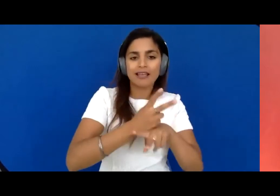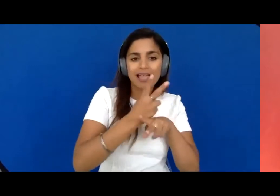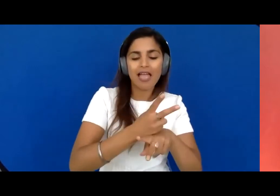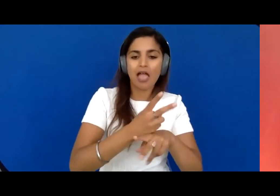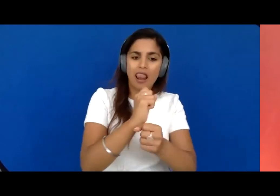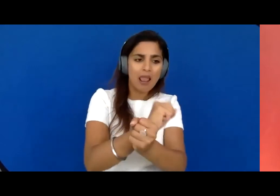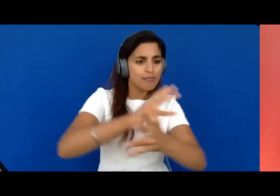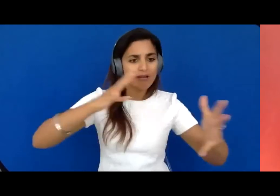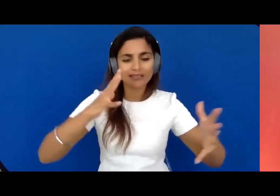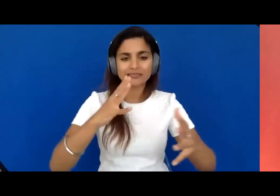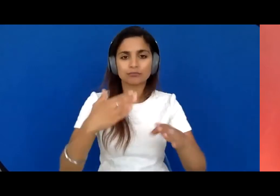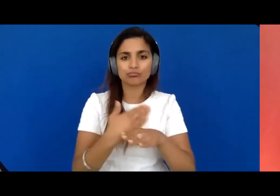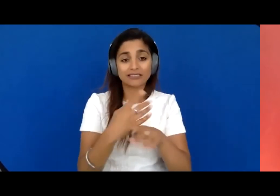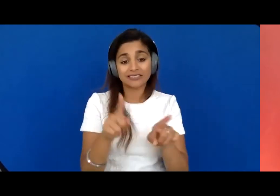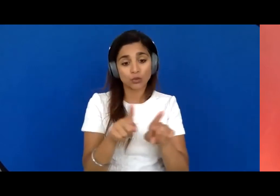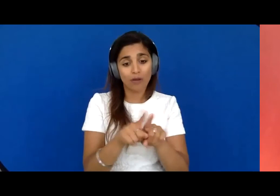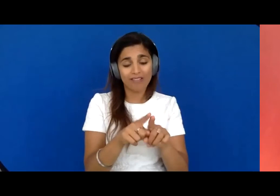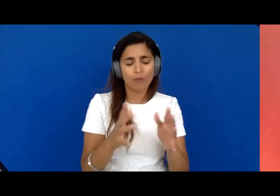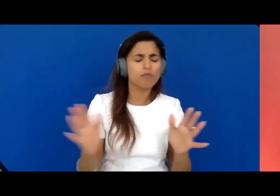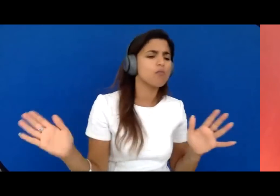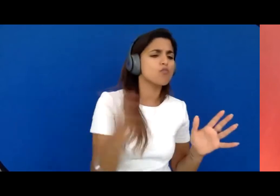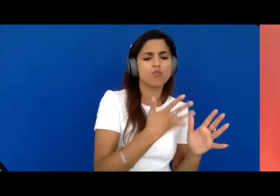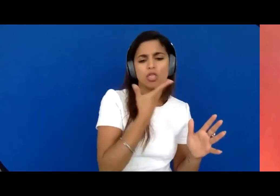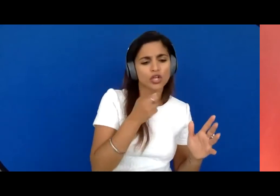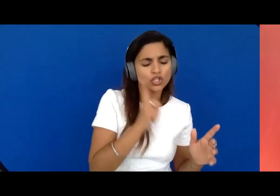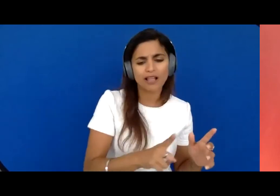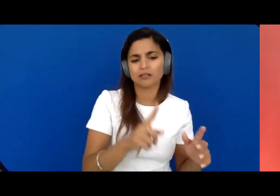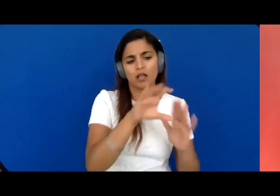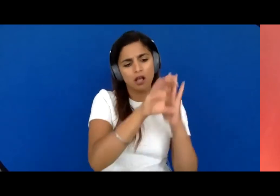regimes of gender sexuality race caste class ableism this constant negotiation